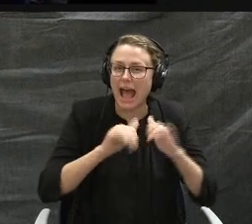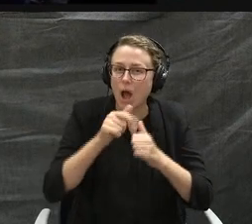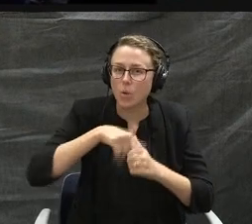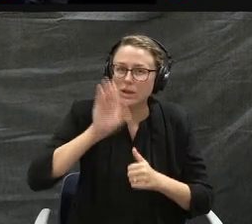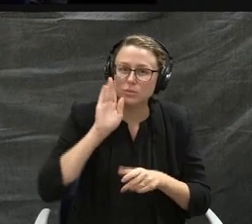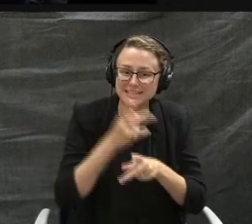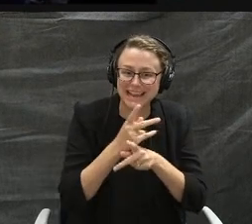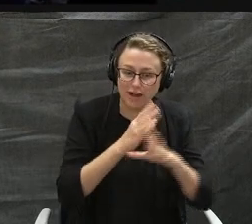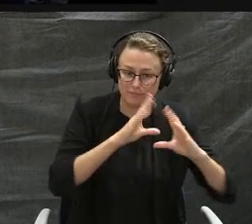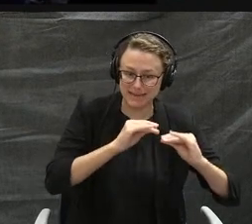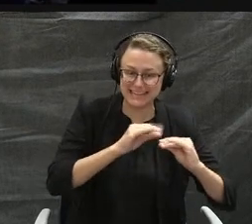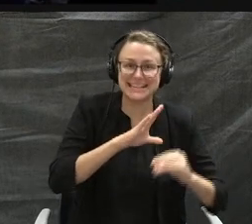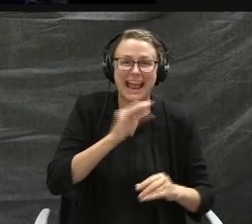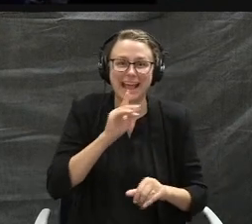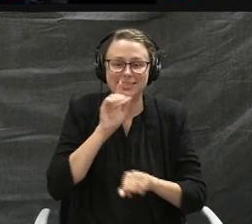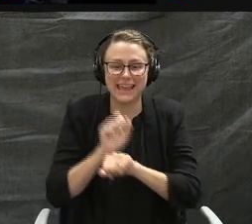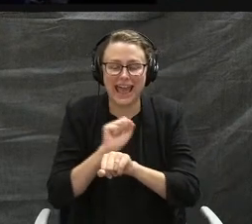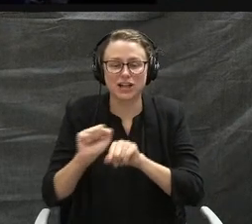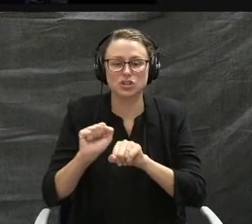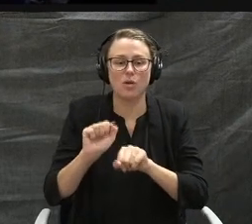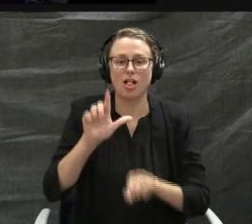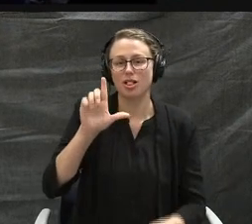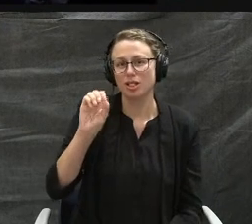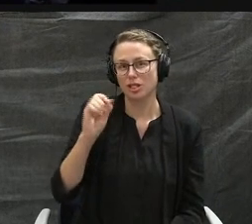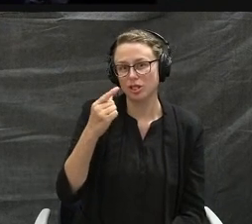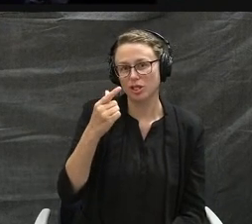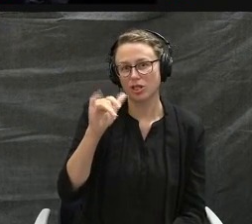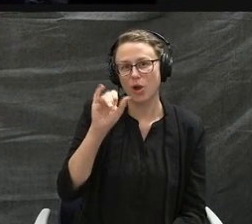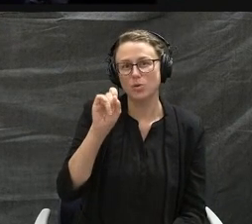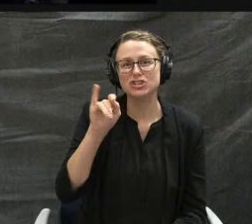And then the logistical implications of each model.